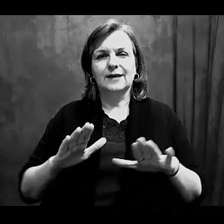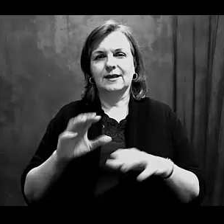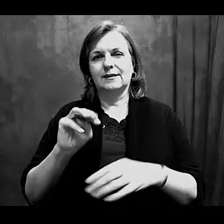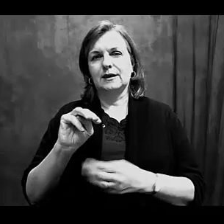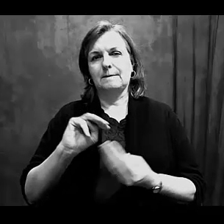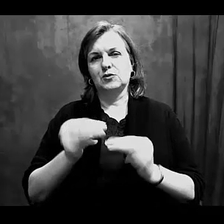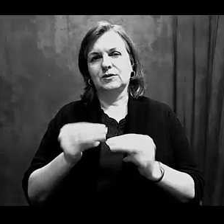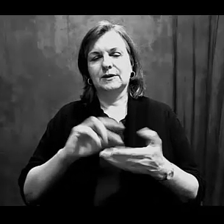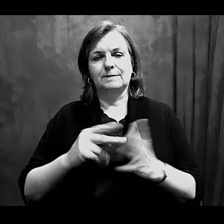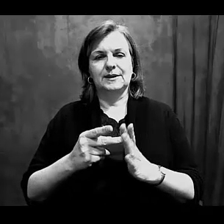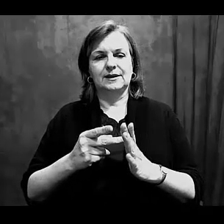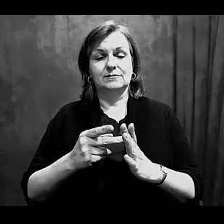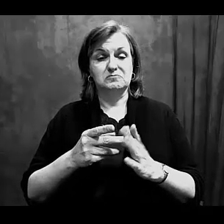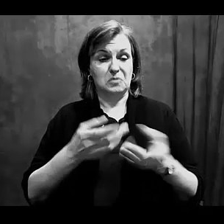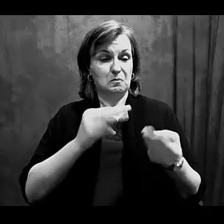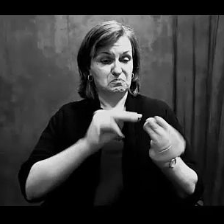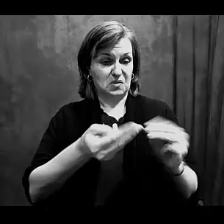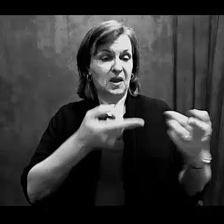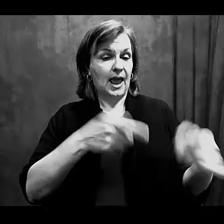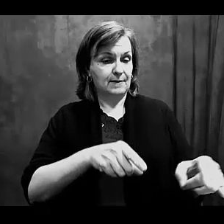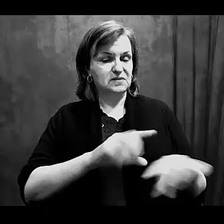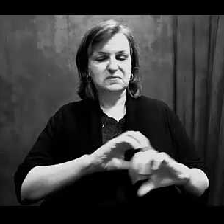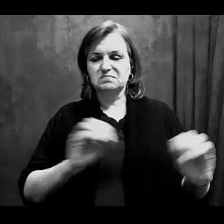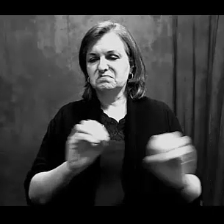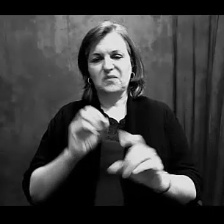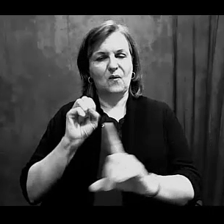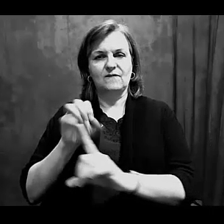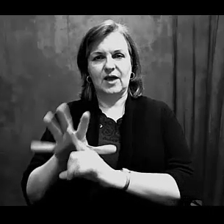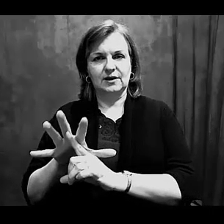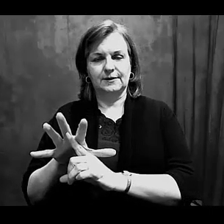so the silent mutations would be absolutely no effect at all